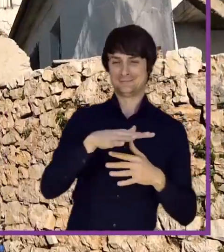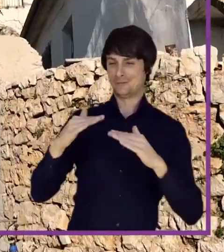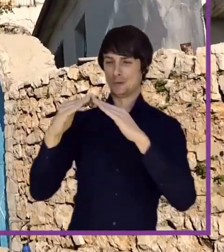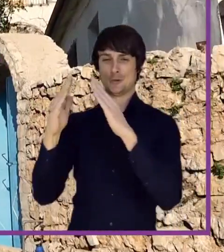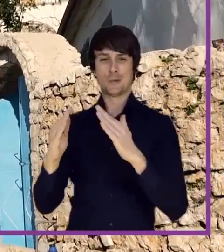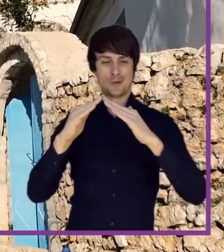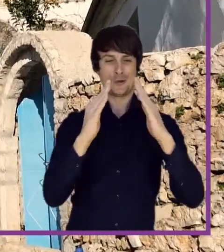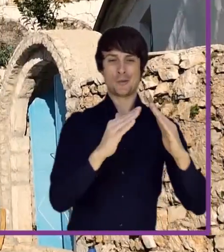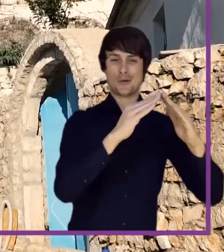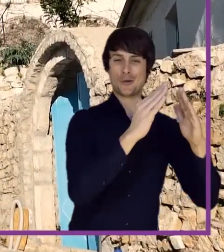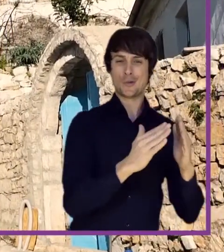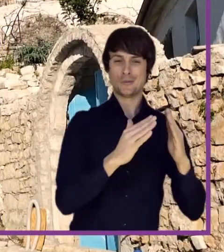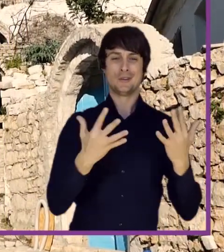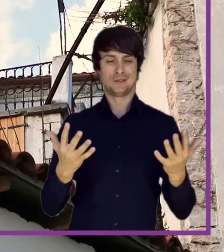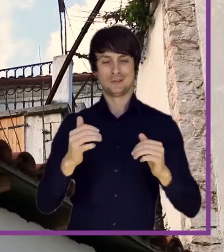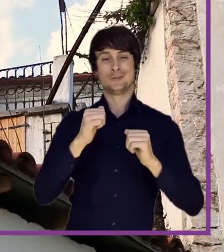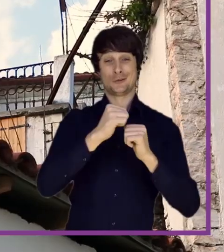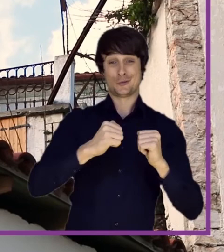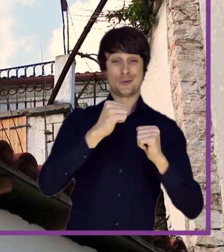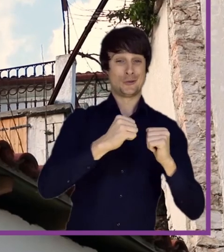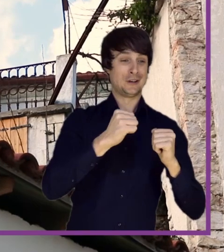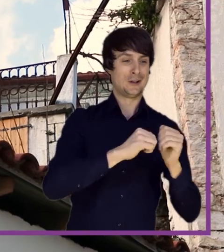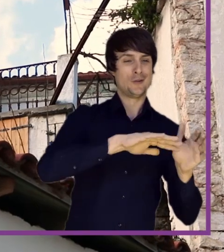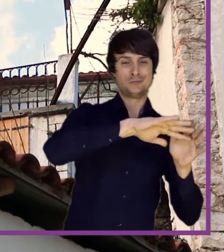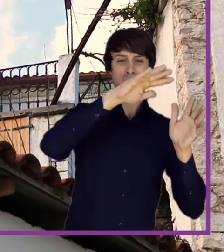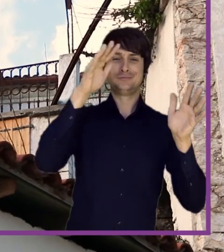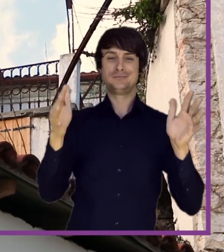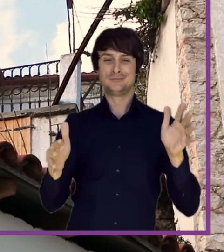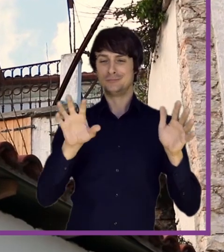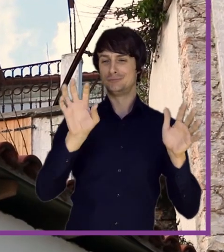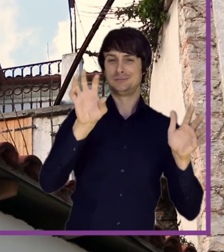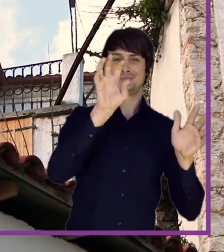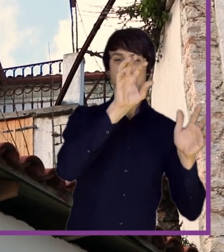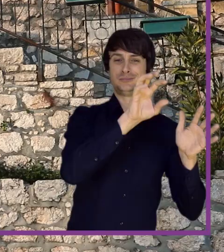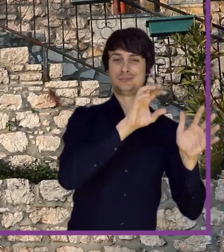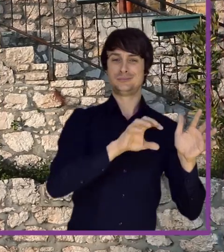Characteristic in Vuno are the traditional stone houses built compacted with each other